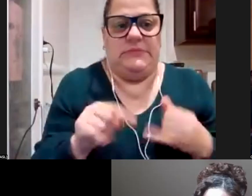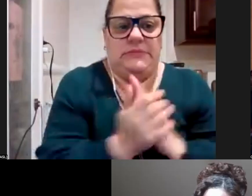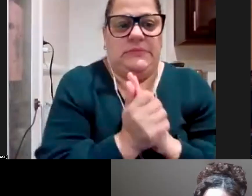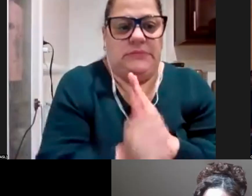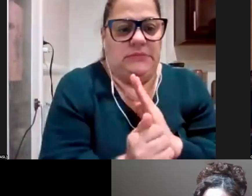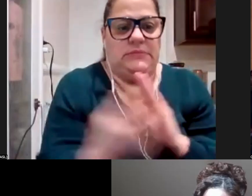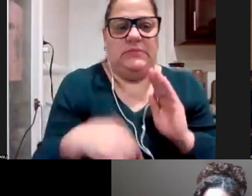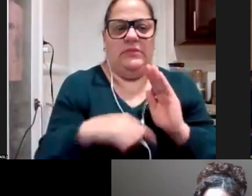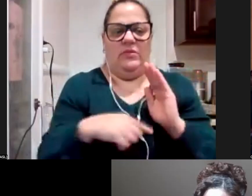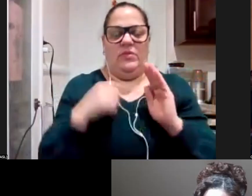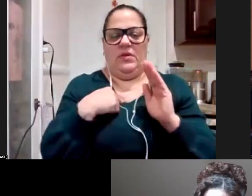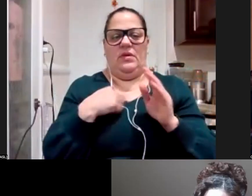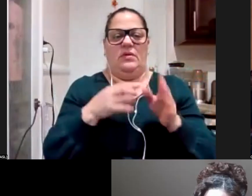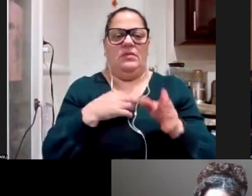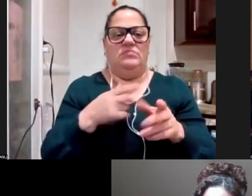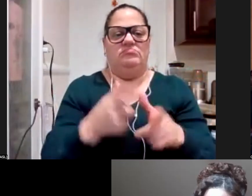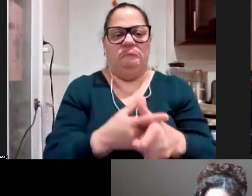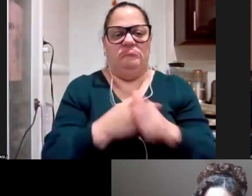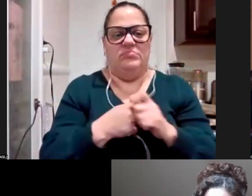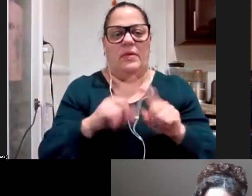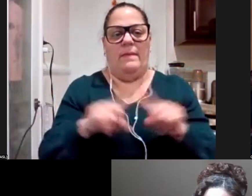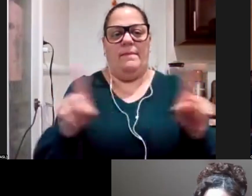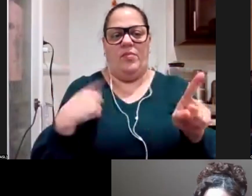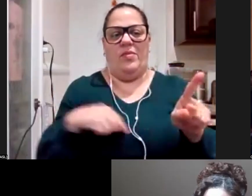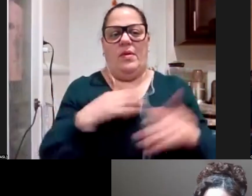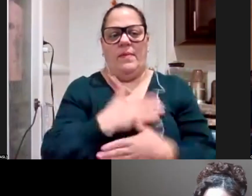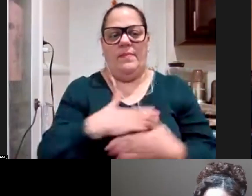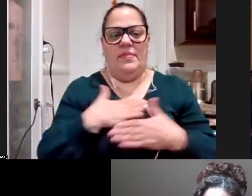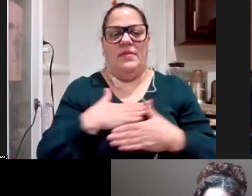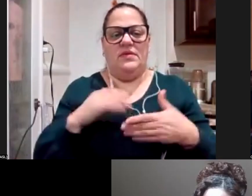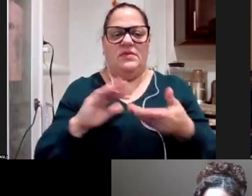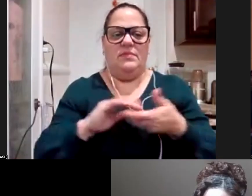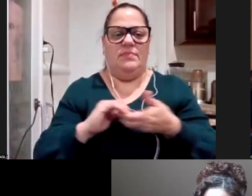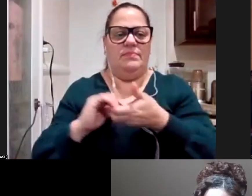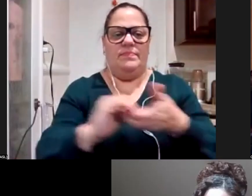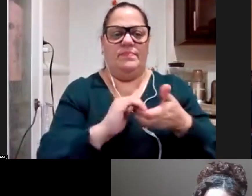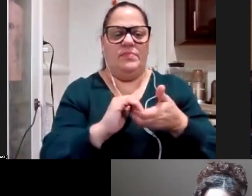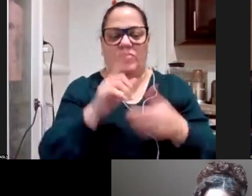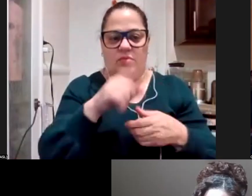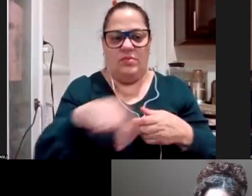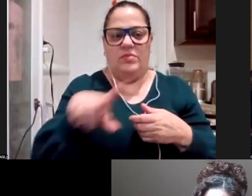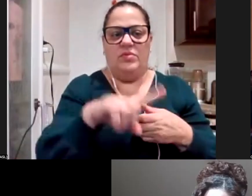we're rapidly acquiring, but we're pleased to be partners with all of you and in in this larger